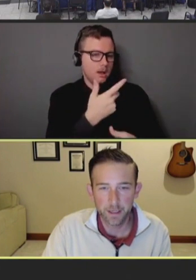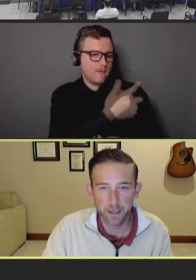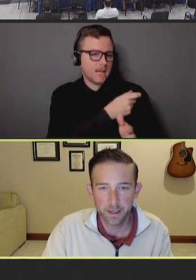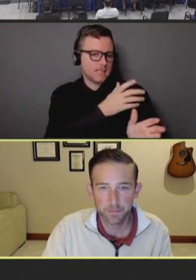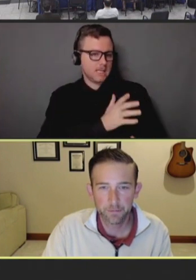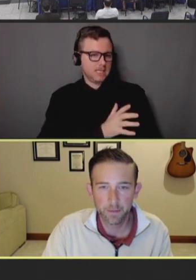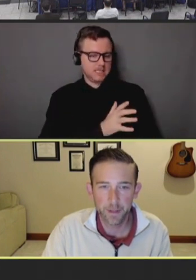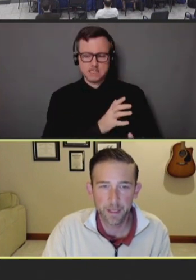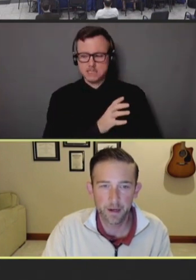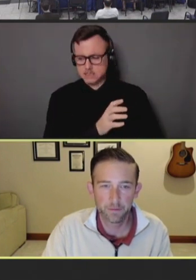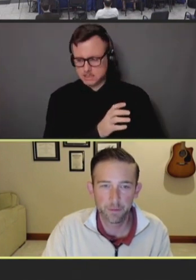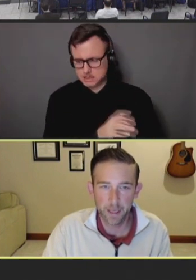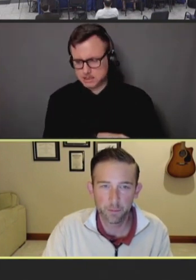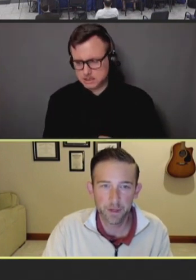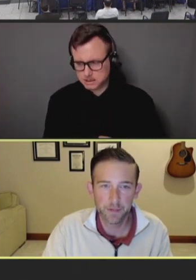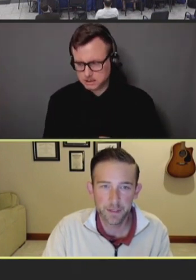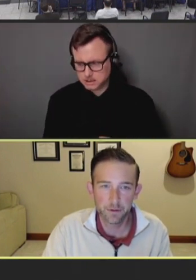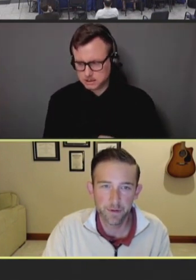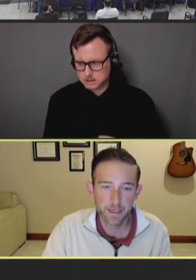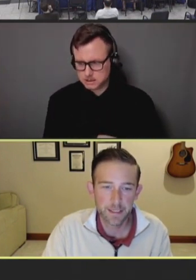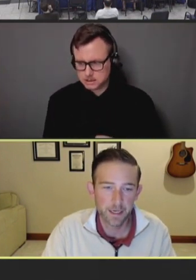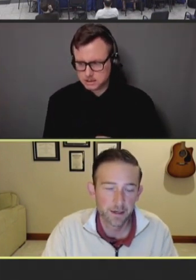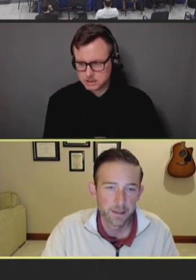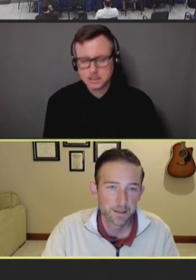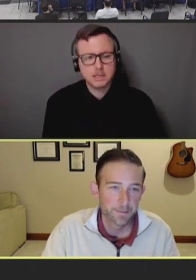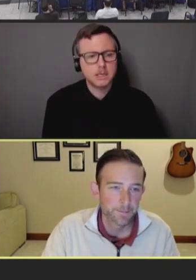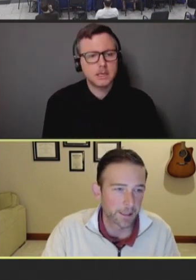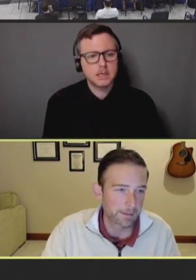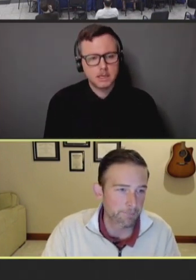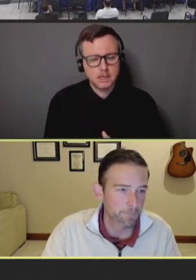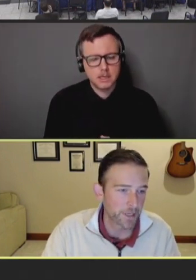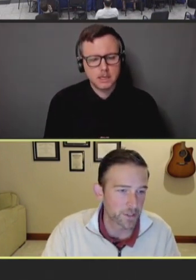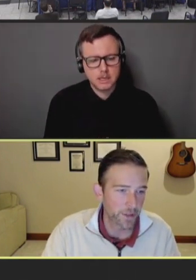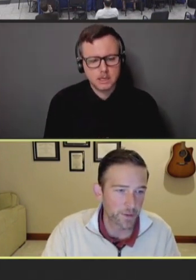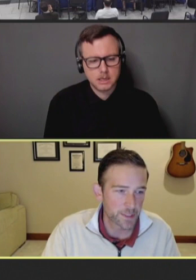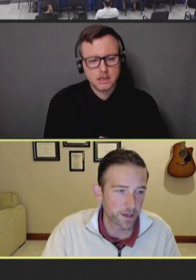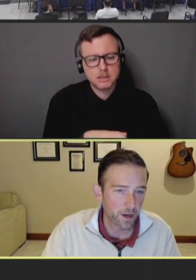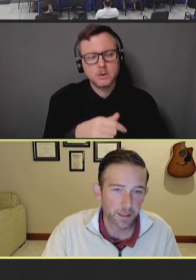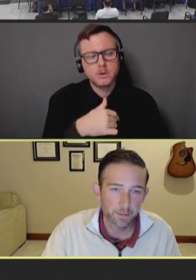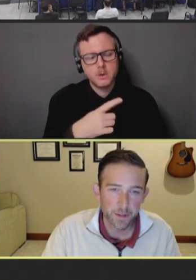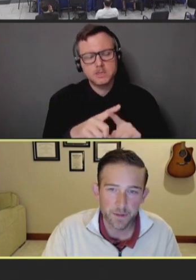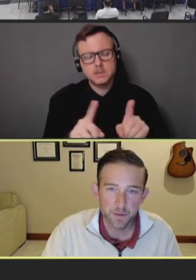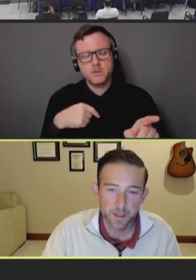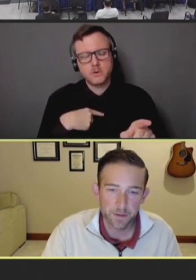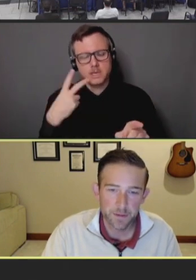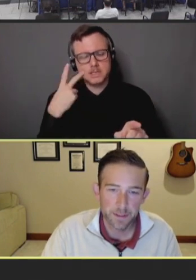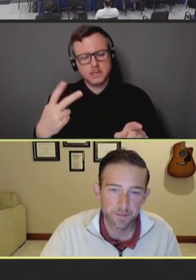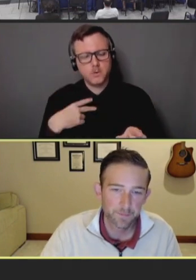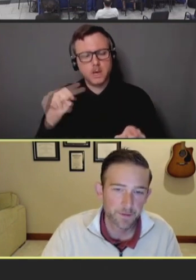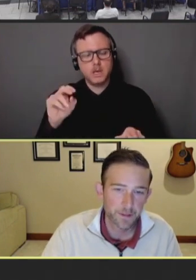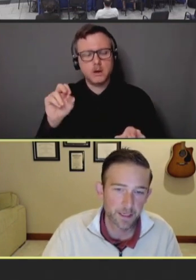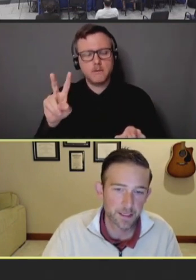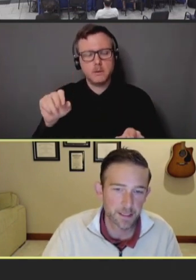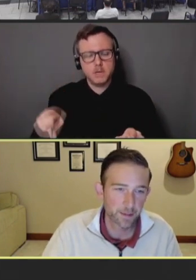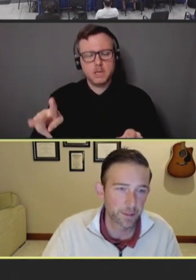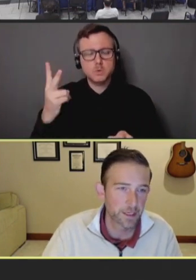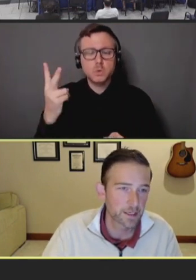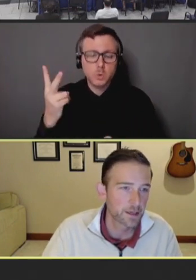from the n -- from the nOPV2 vaccine. And so that was the inoculum dose that we used. Next slide, please.